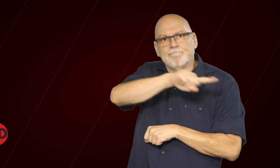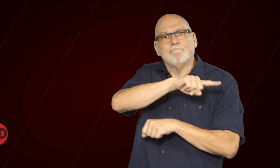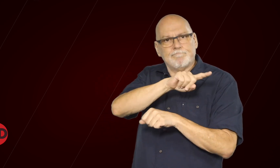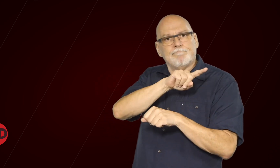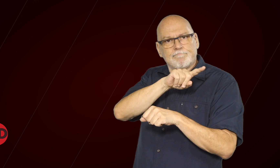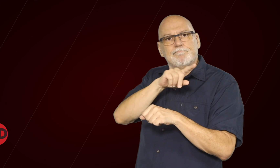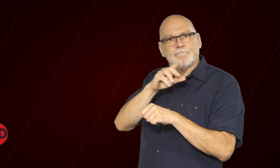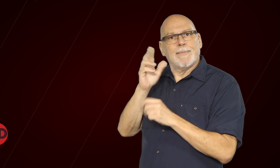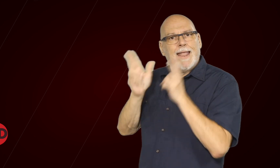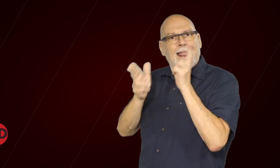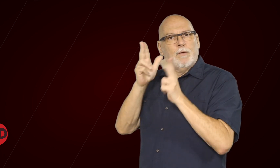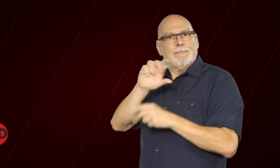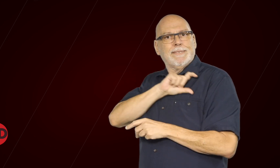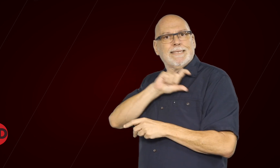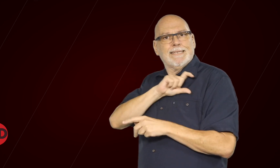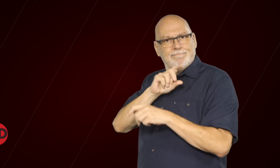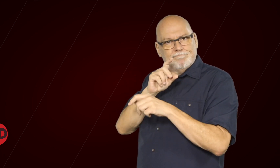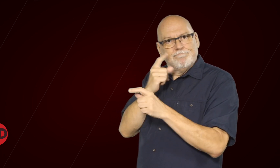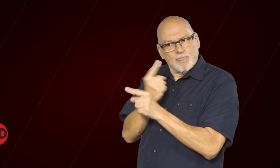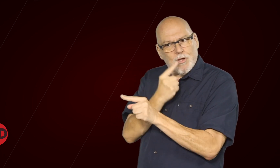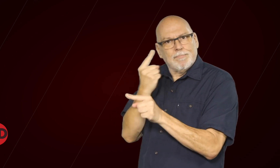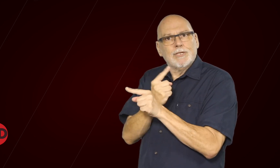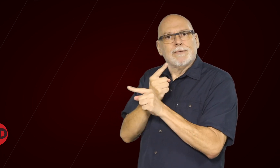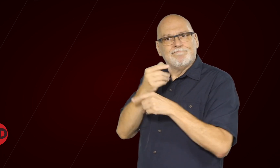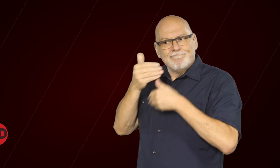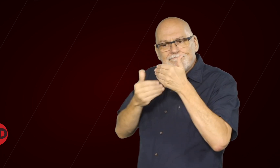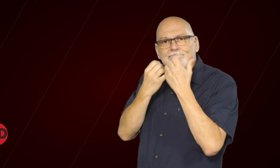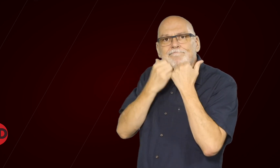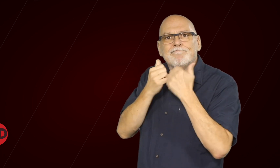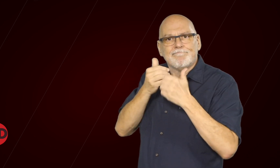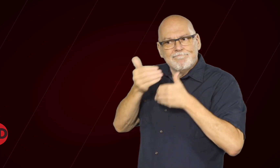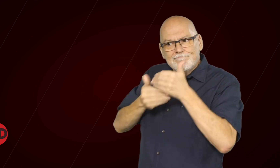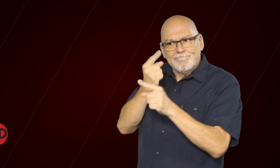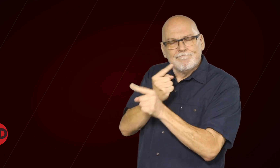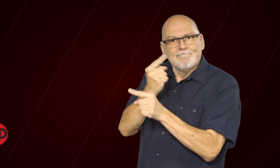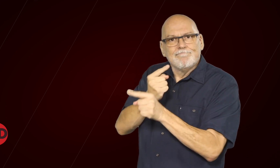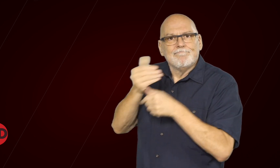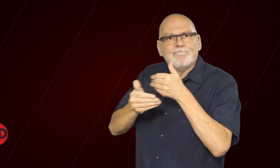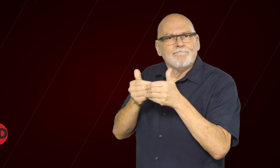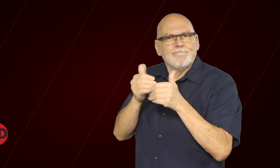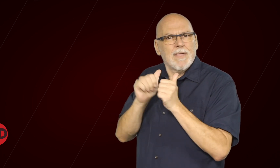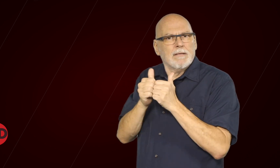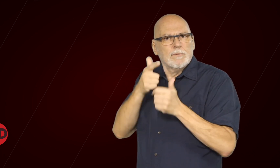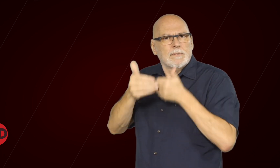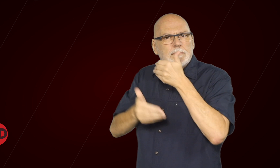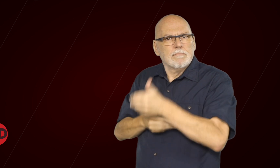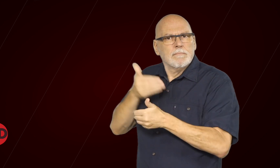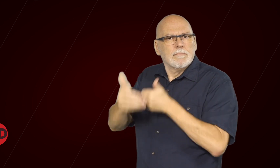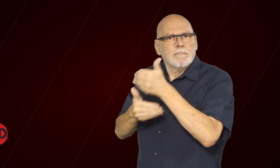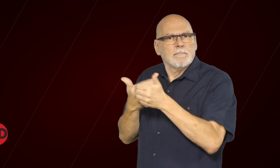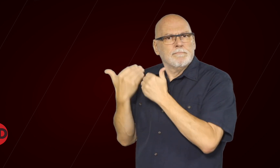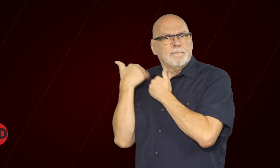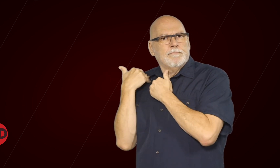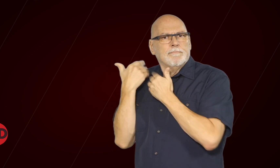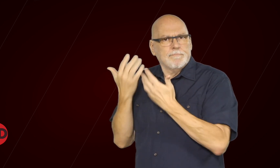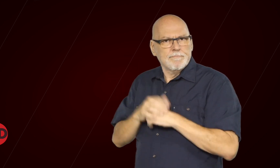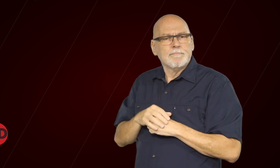to ensure VRI is used by Calgary Police in an appropriate manner?